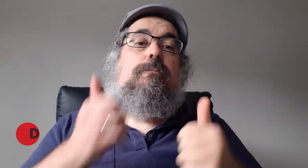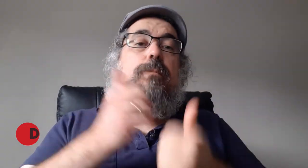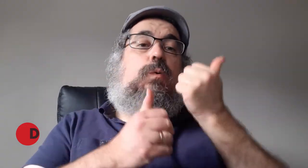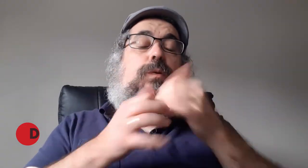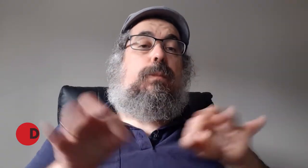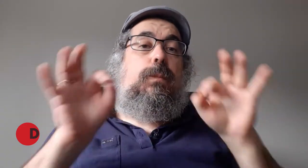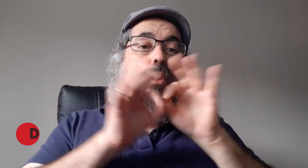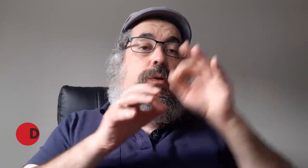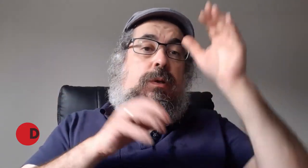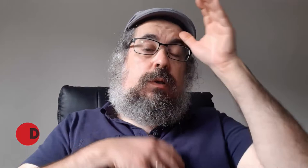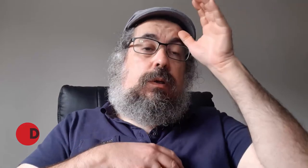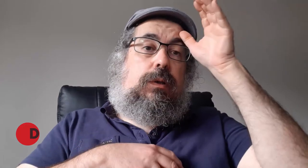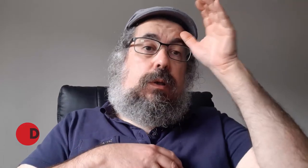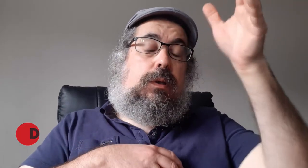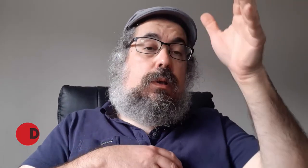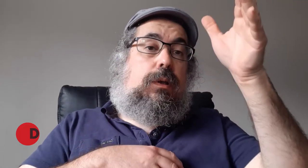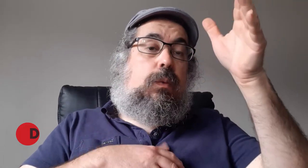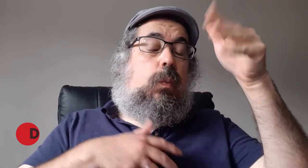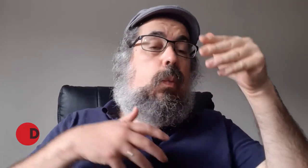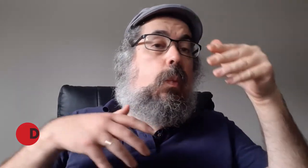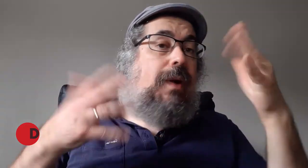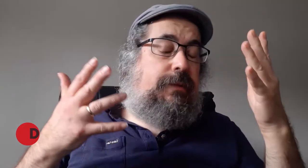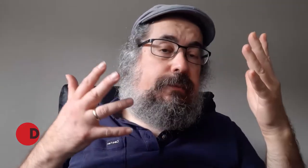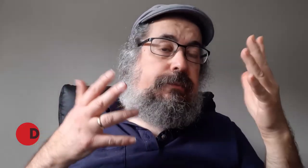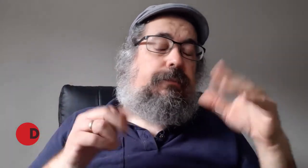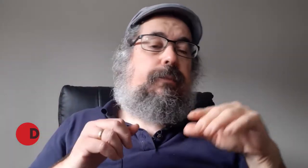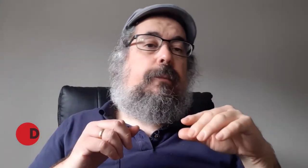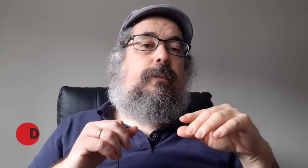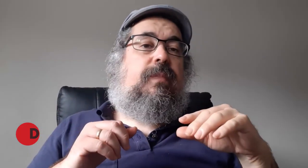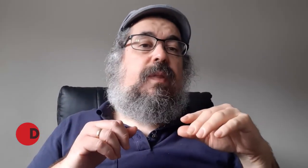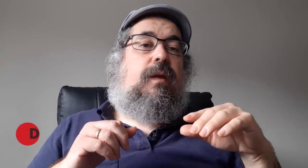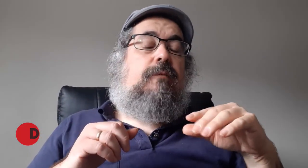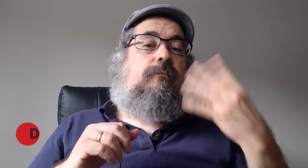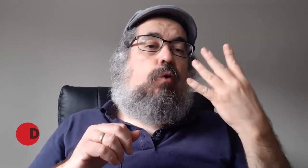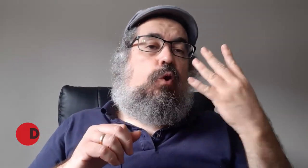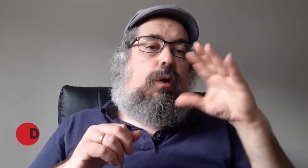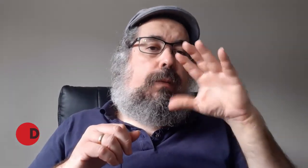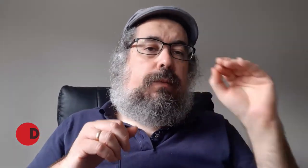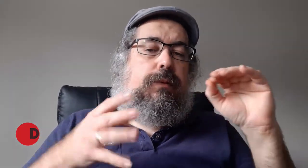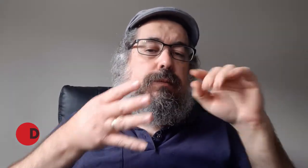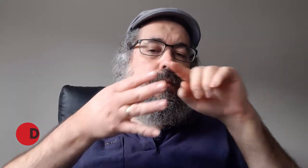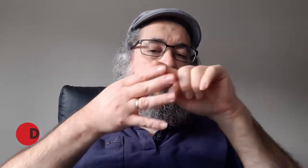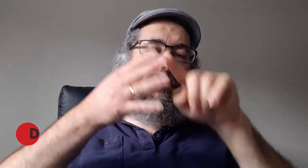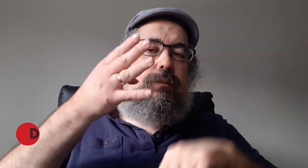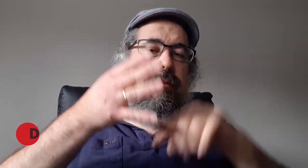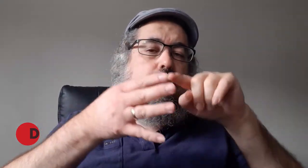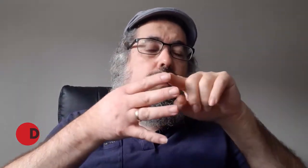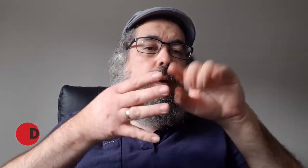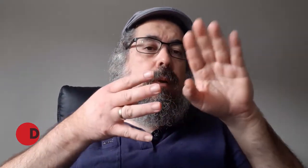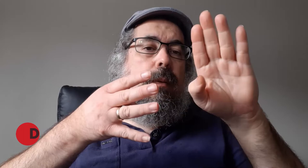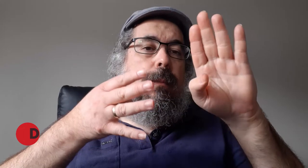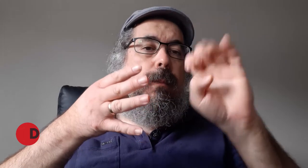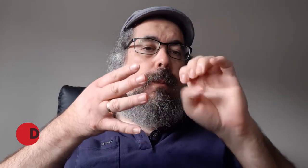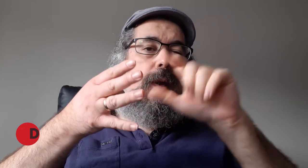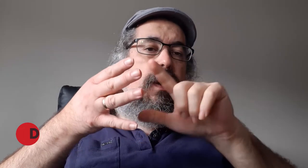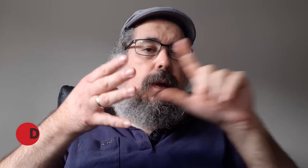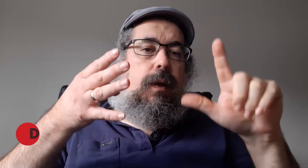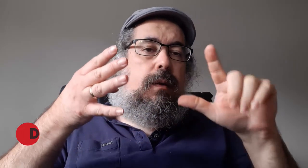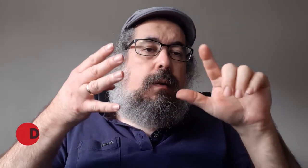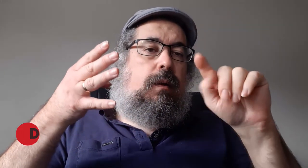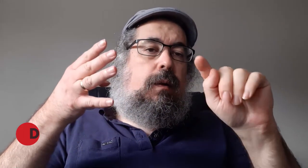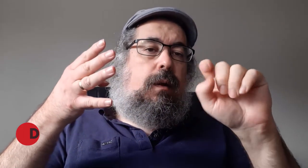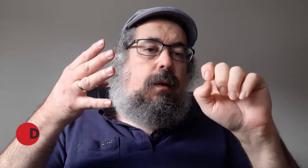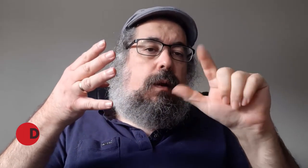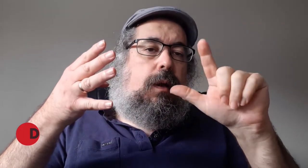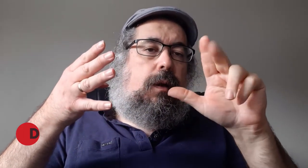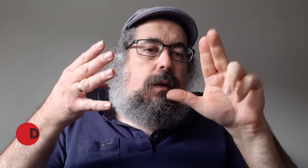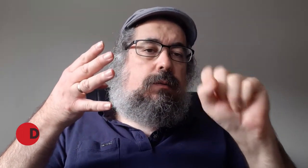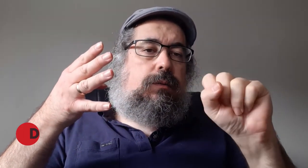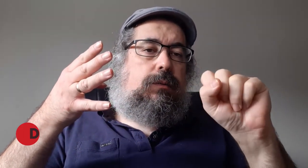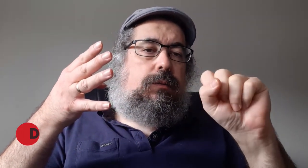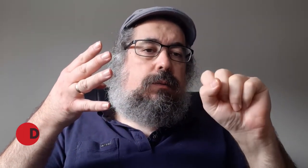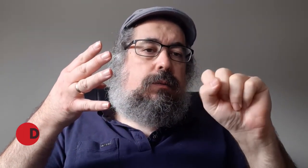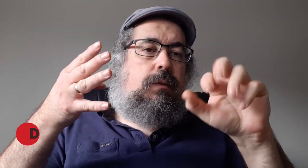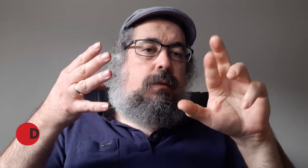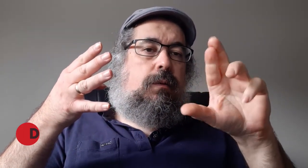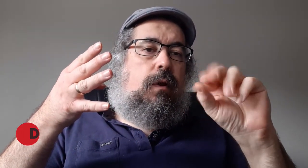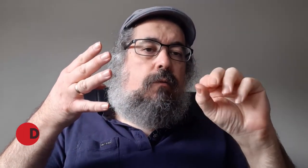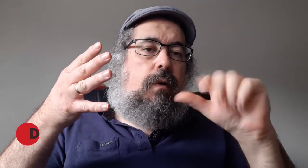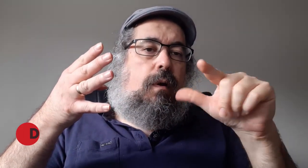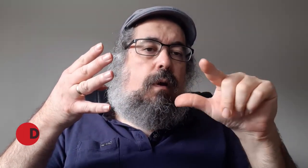The most important outcome is that CRTC ruled that the four wireless